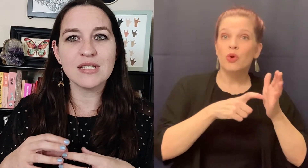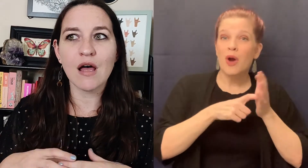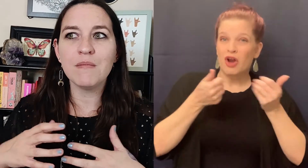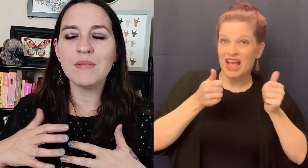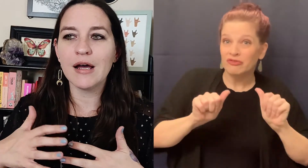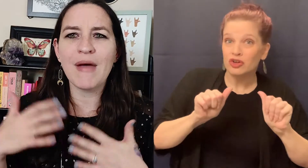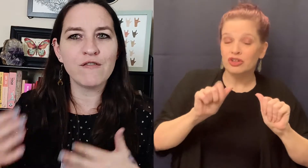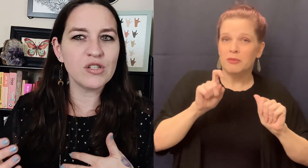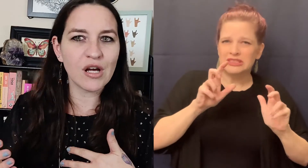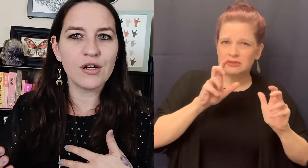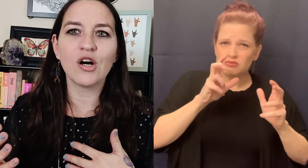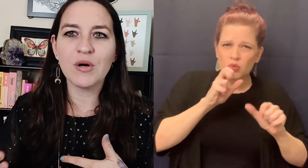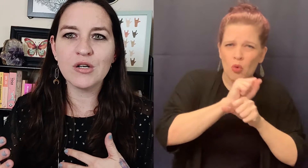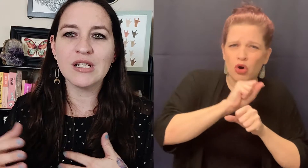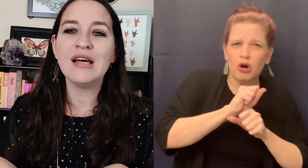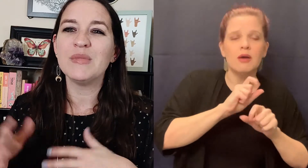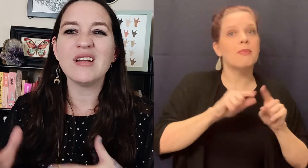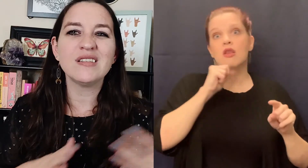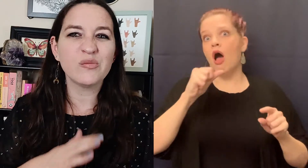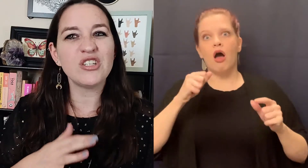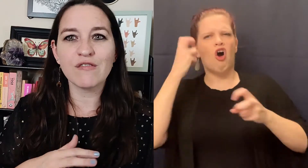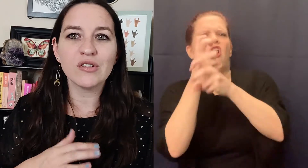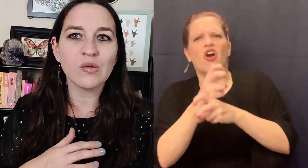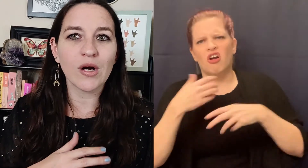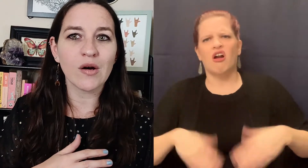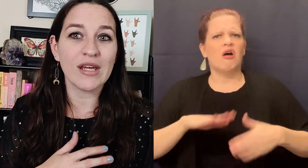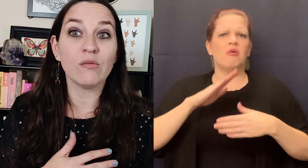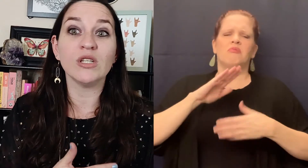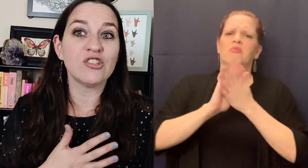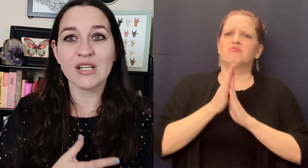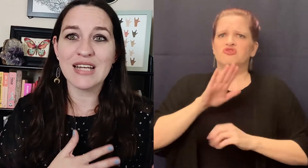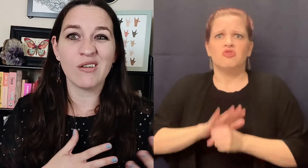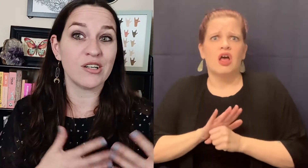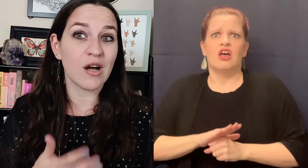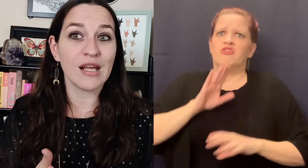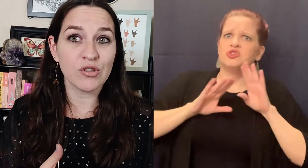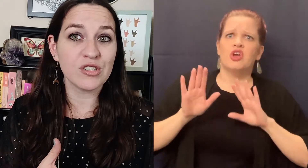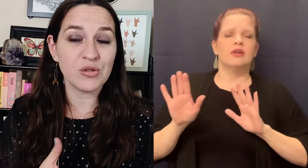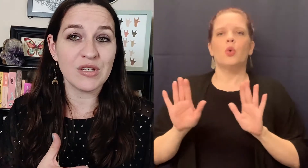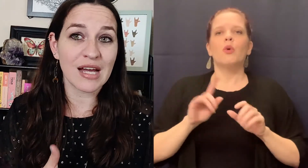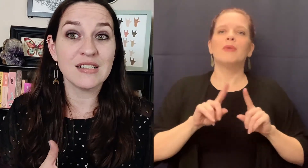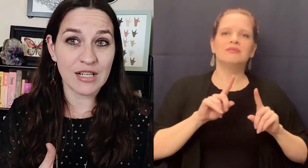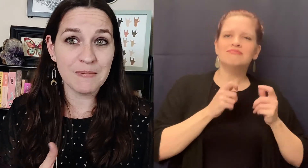some effort on our part, but not so much effort where we get really stressed out and are not able to do the activity.